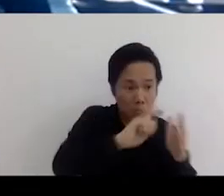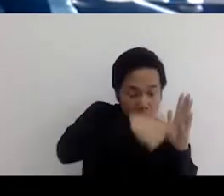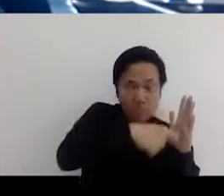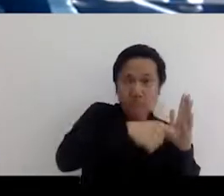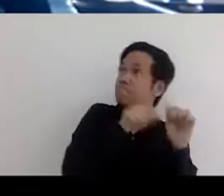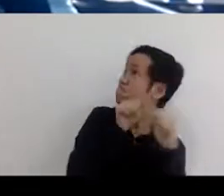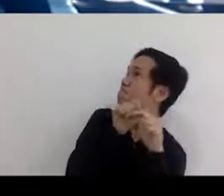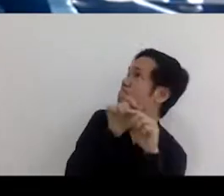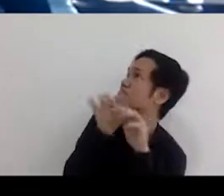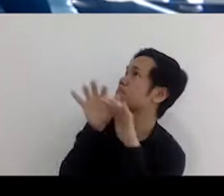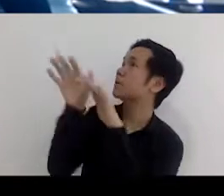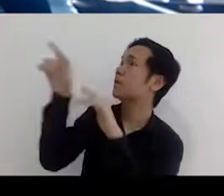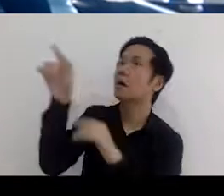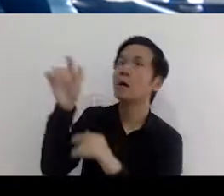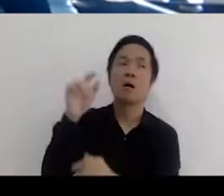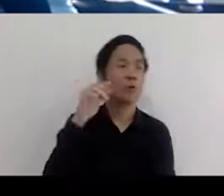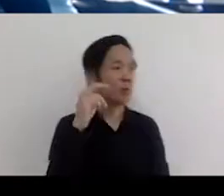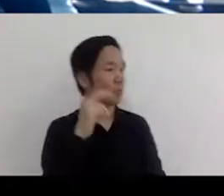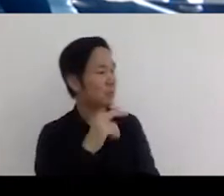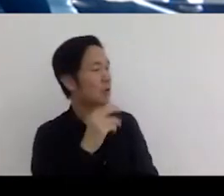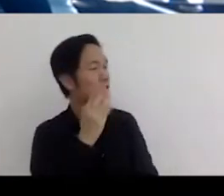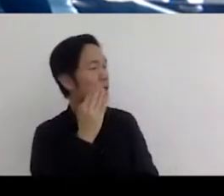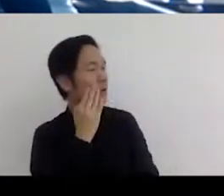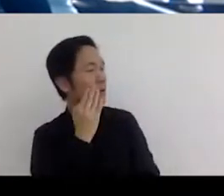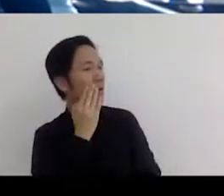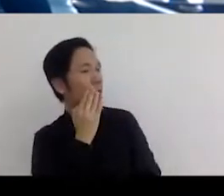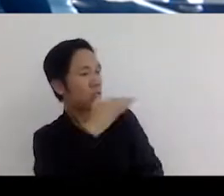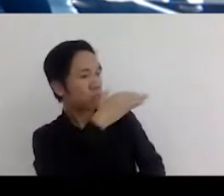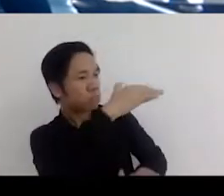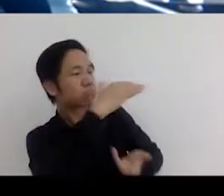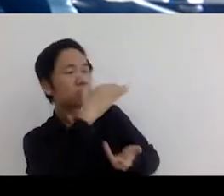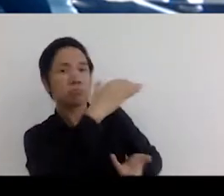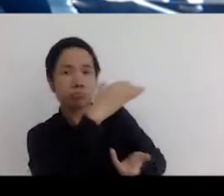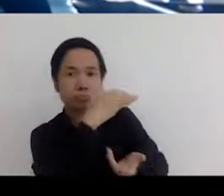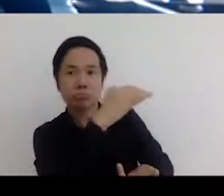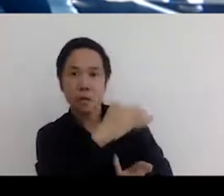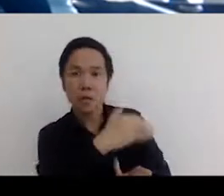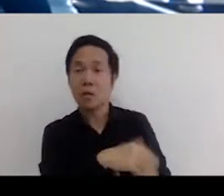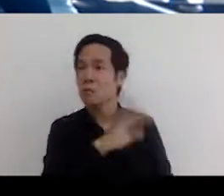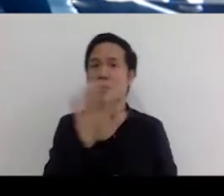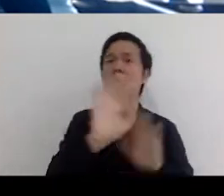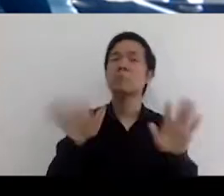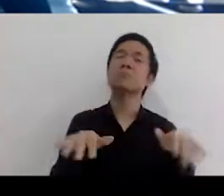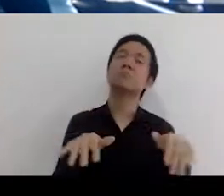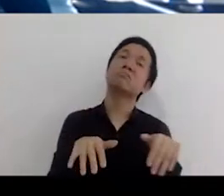Secondly, data data data. As I said, what is not accounted for, does not count.